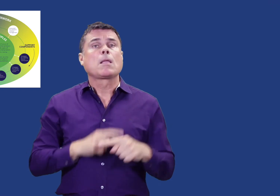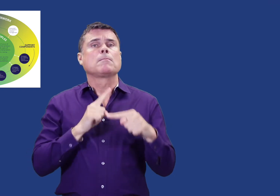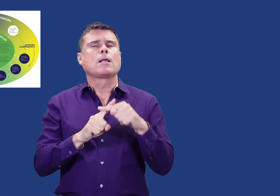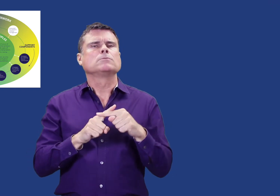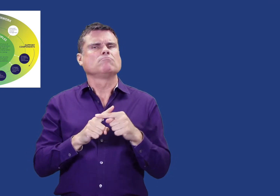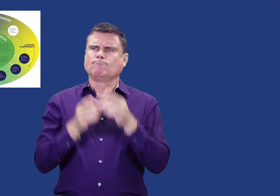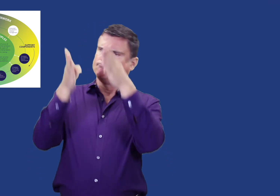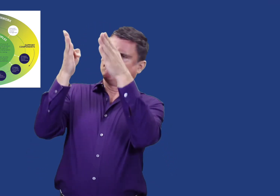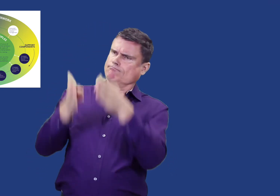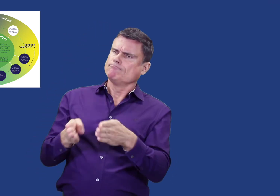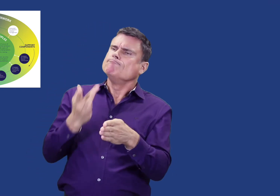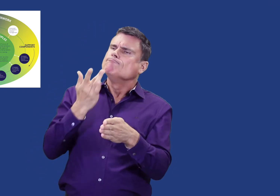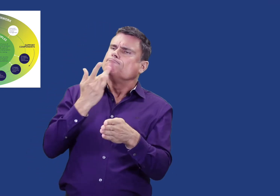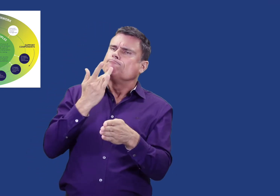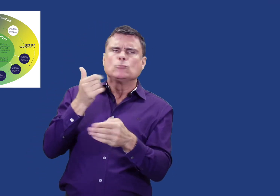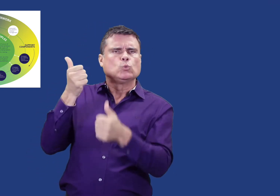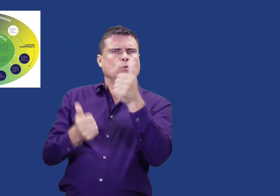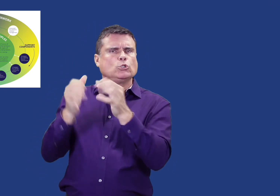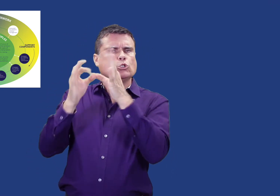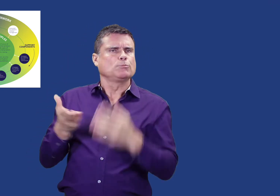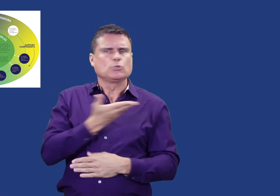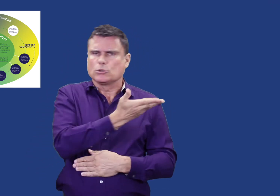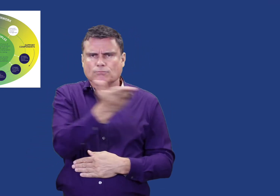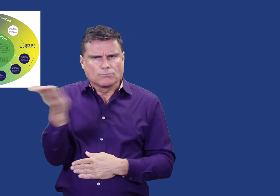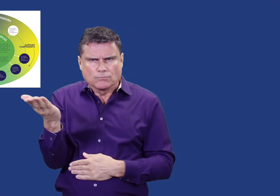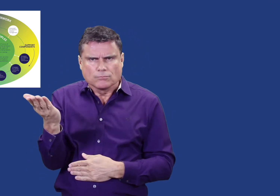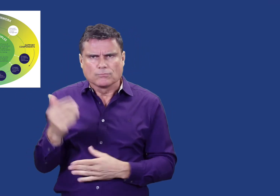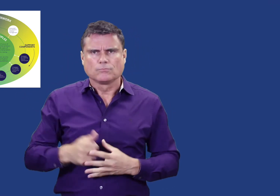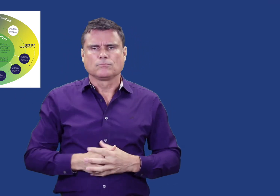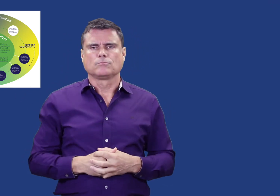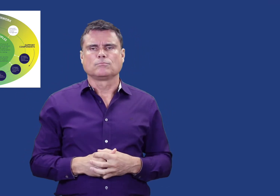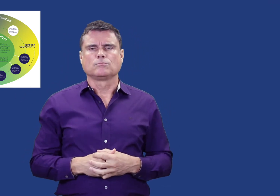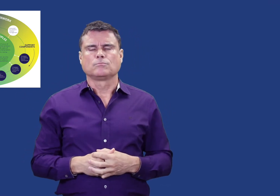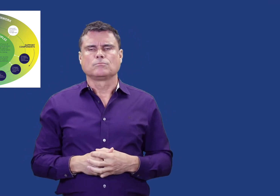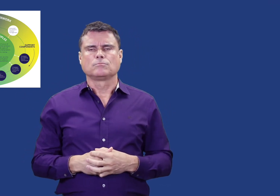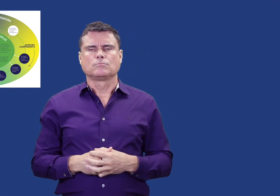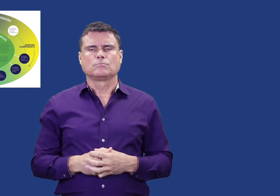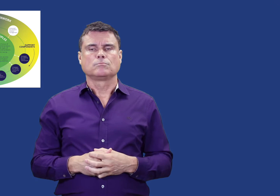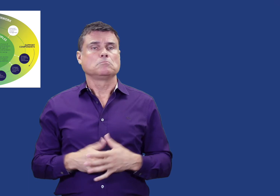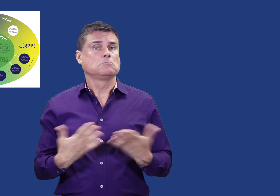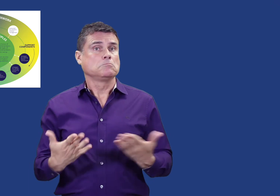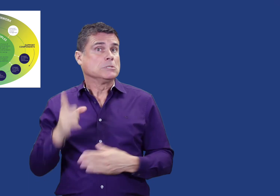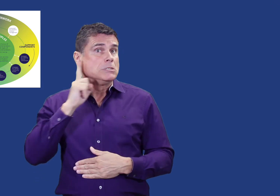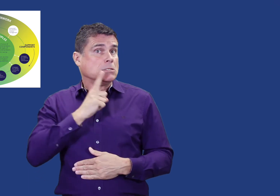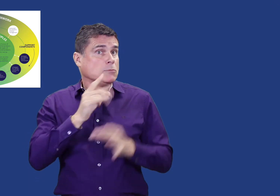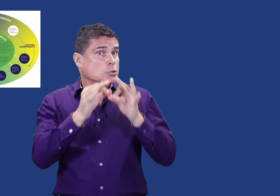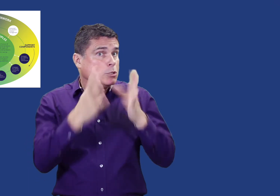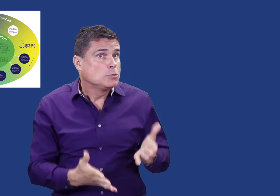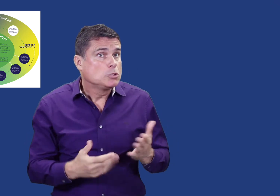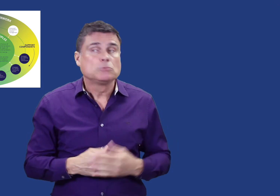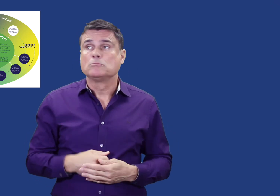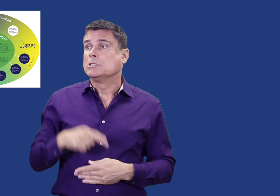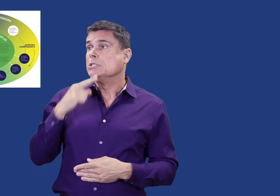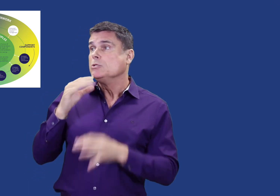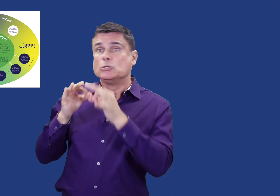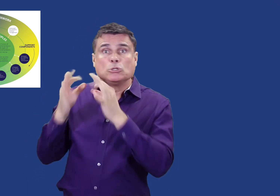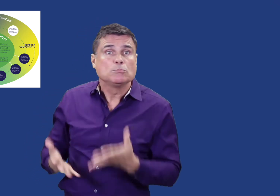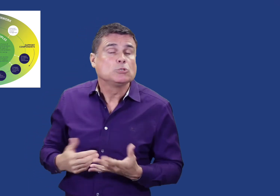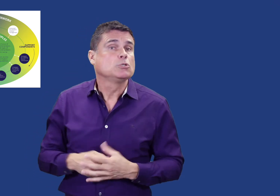AND TYPE OF INTERPRETERS. DEAF INTERPRETER ( DI ) OR HEARING